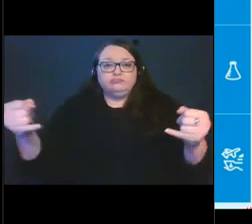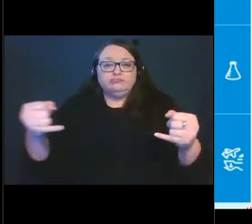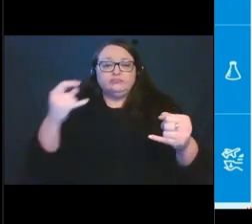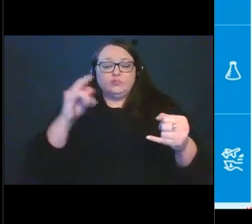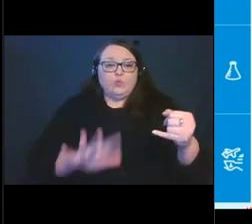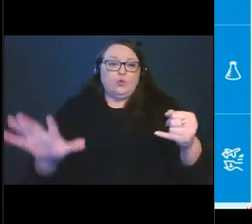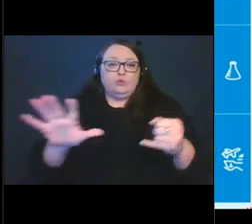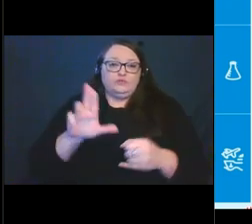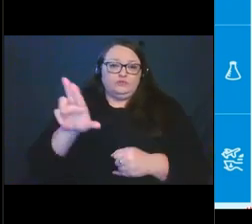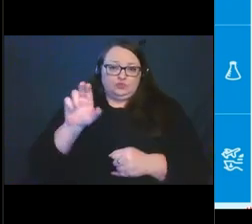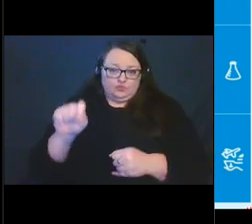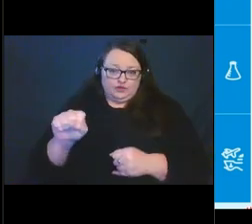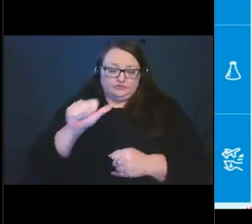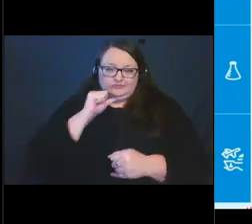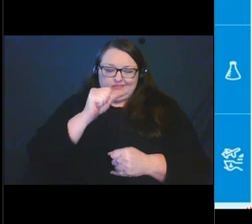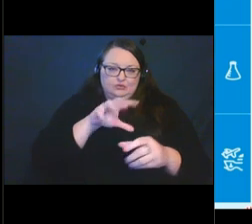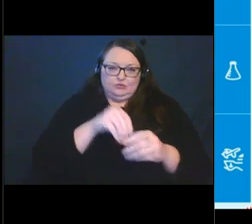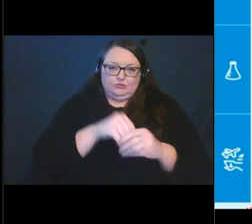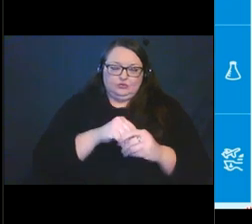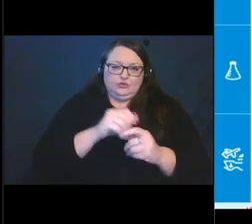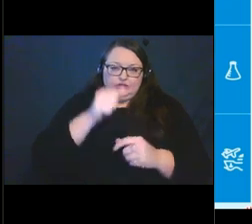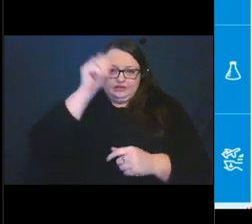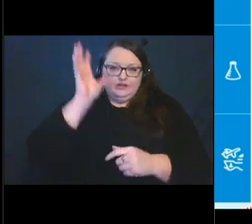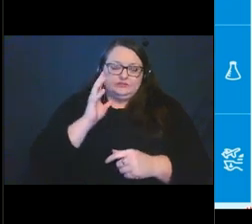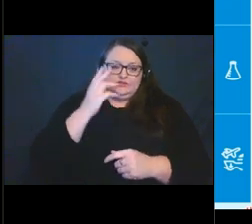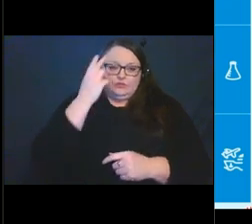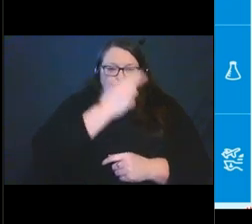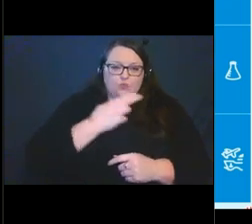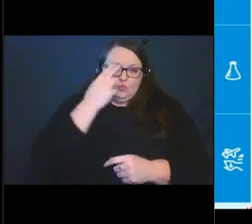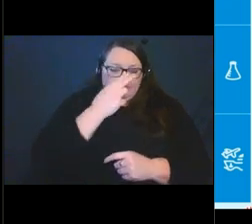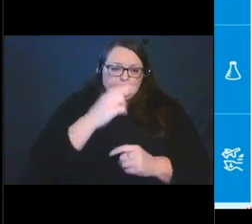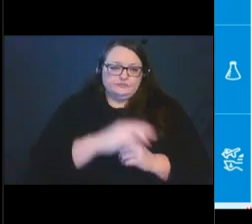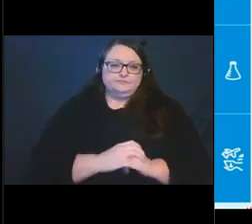This approach, which we know is complicated due to the amount of heat-health science going into it,